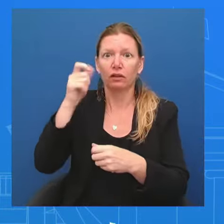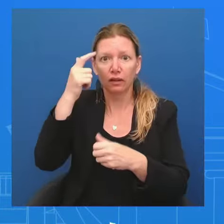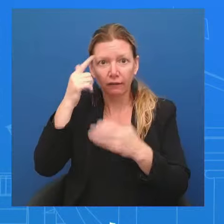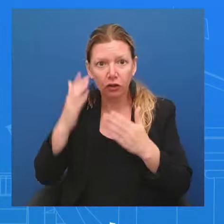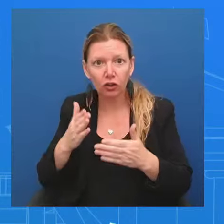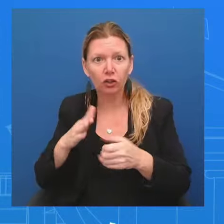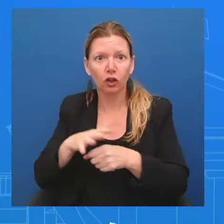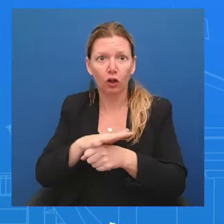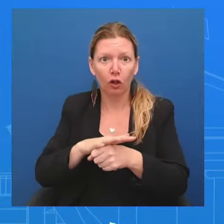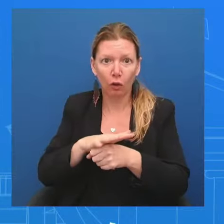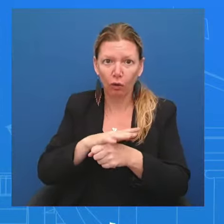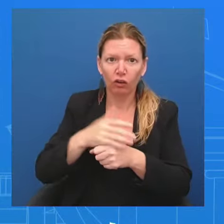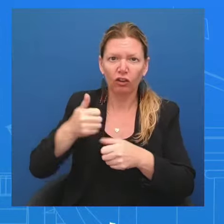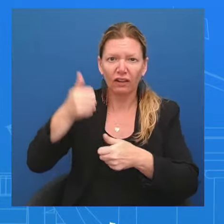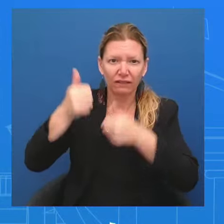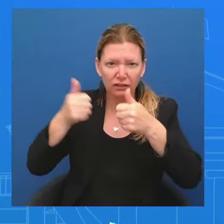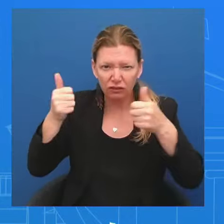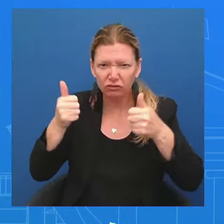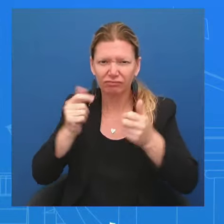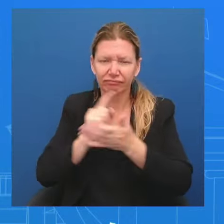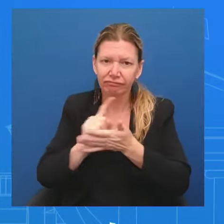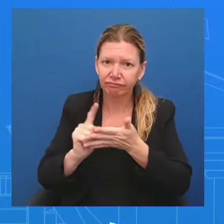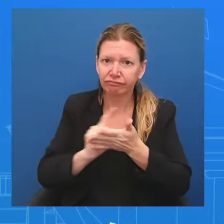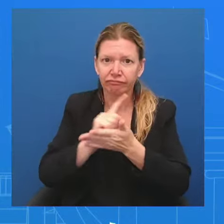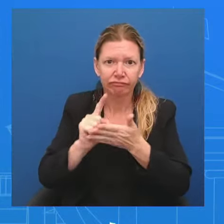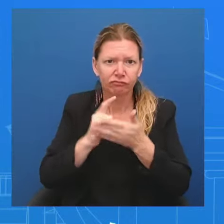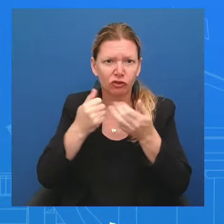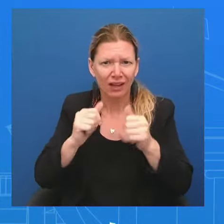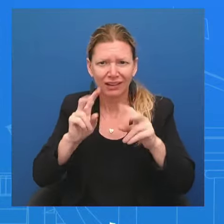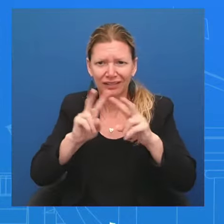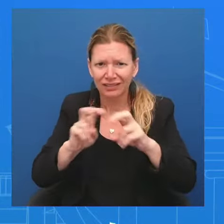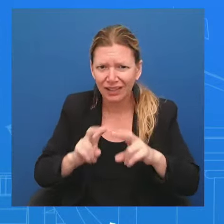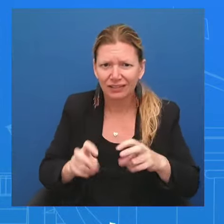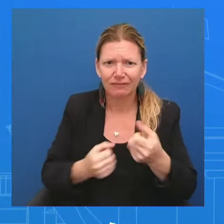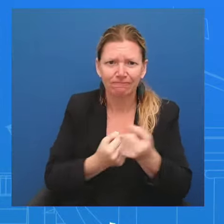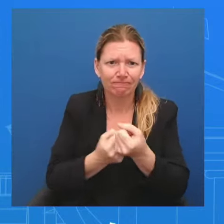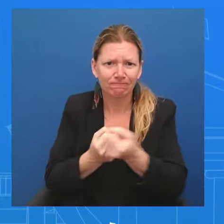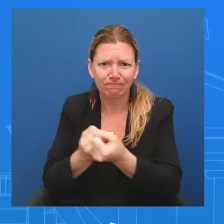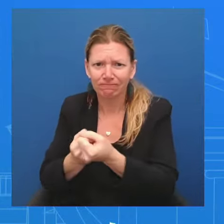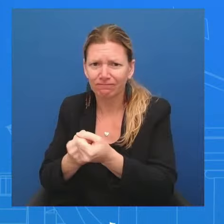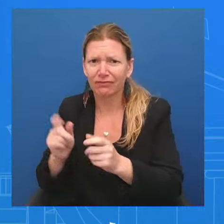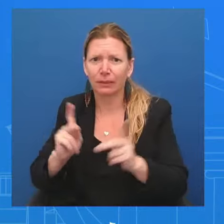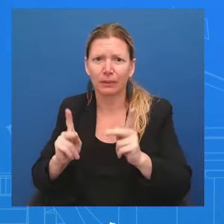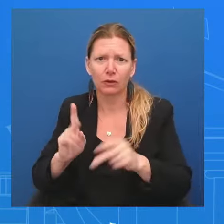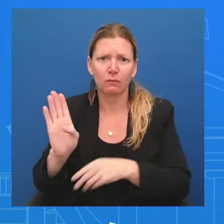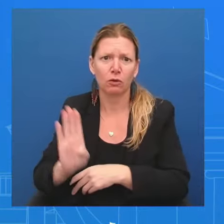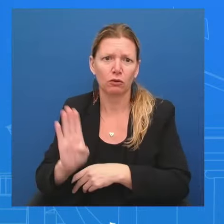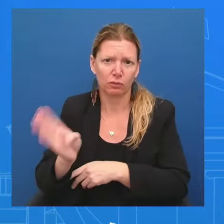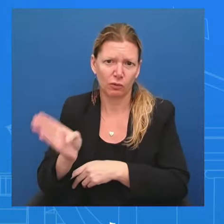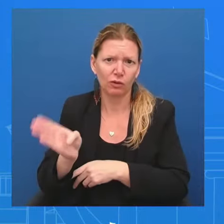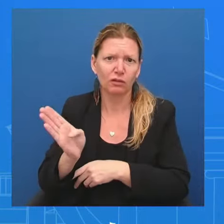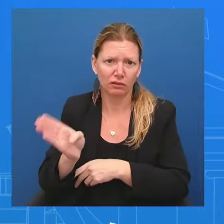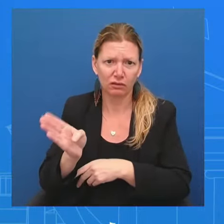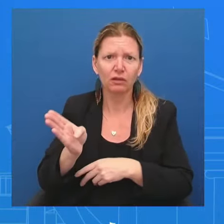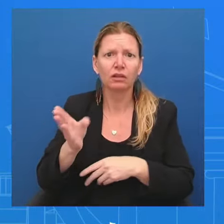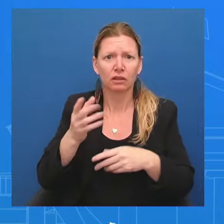and be there for the people of Baltimore, for the people of Maryland more broadly on what we can do to get things moving, get that bridge going.